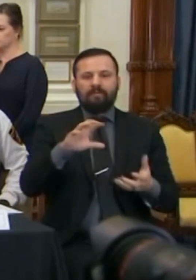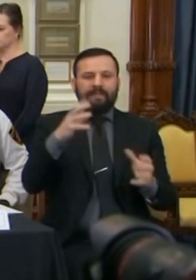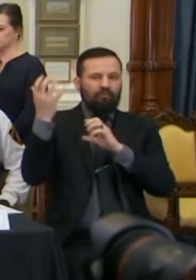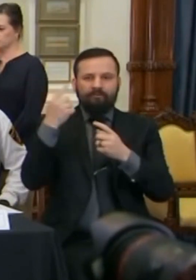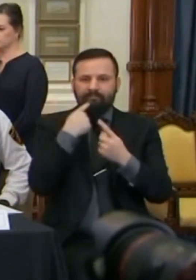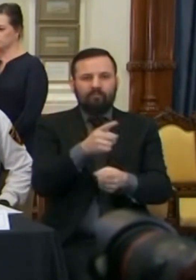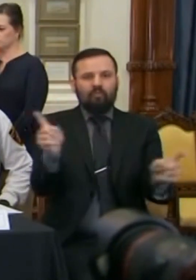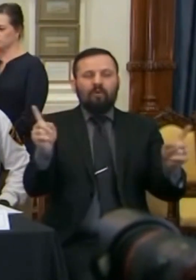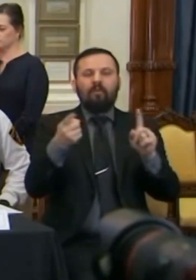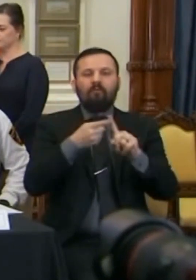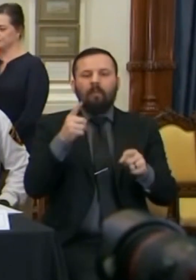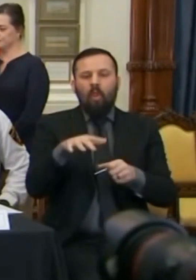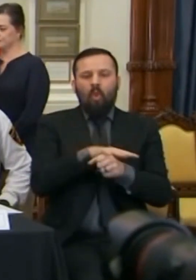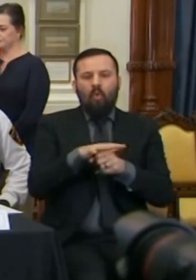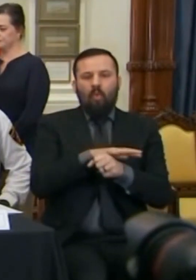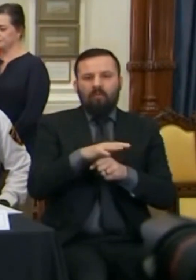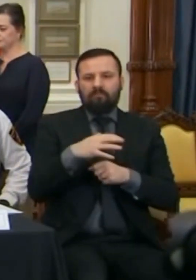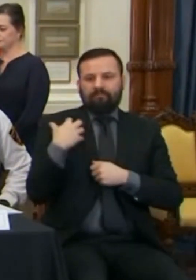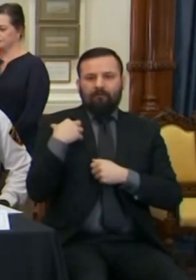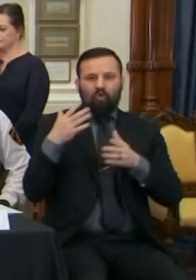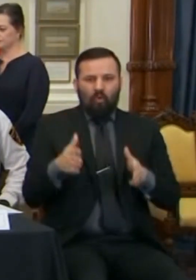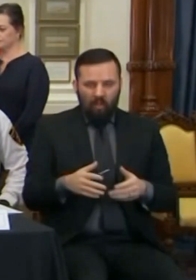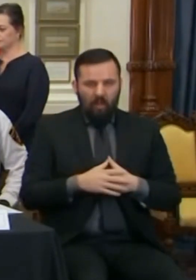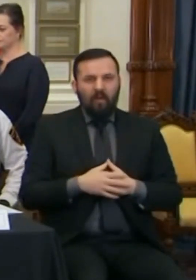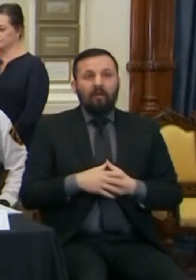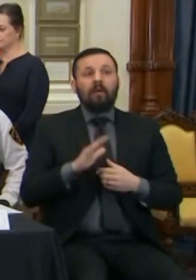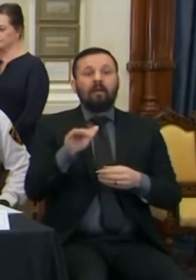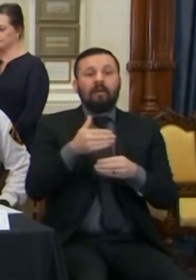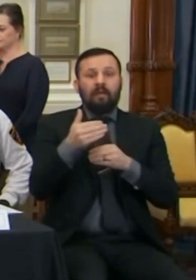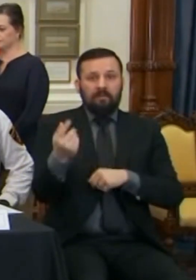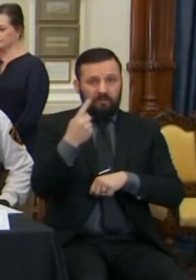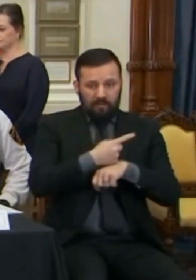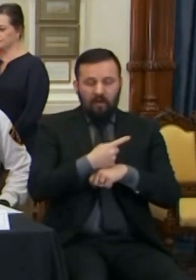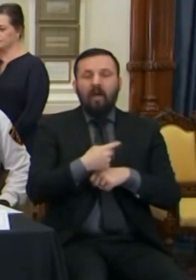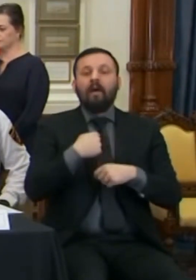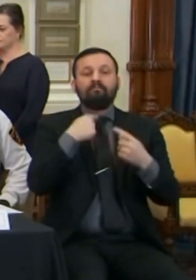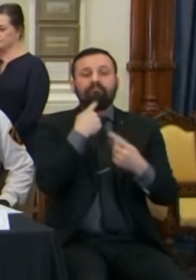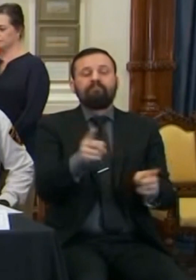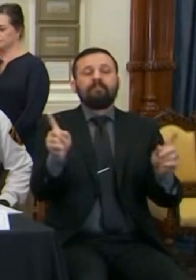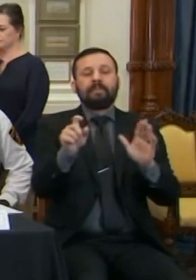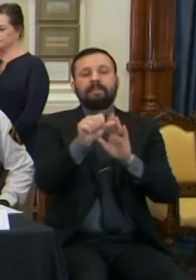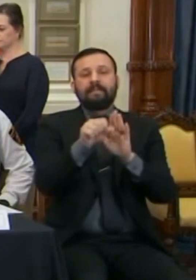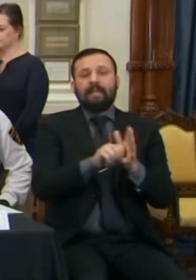raishin from a local official the next day I declared a state disaster in